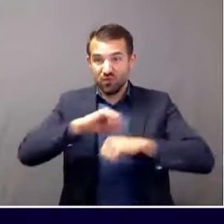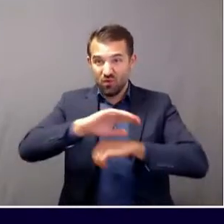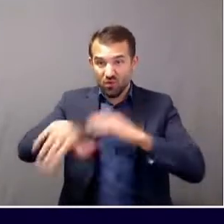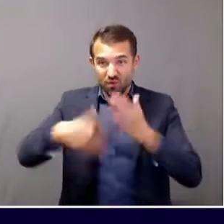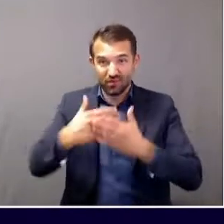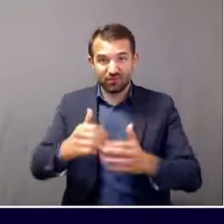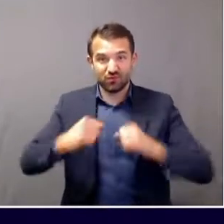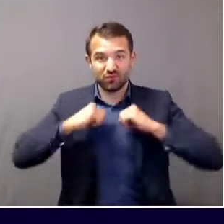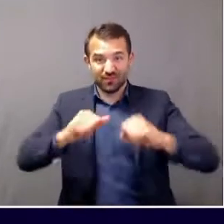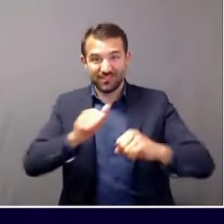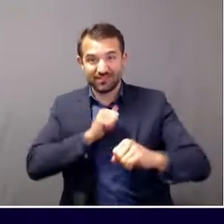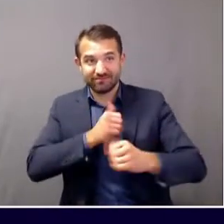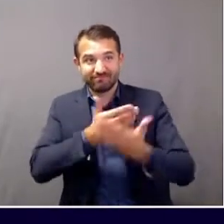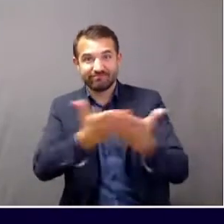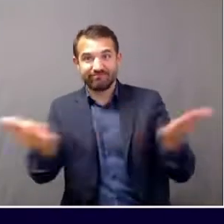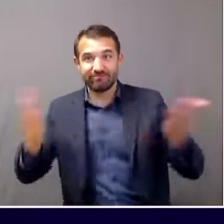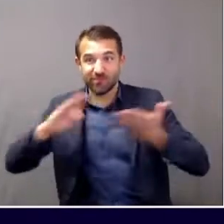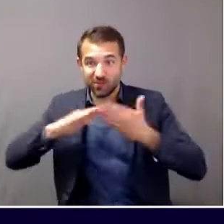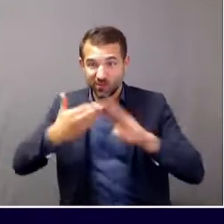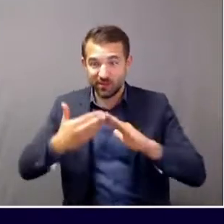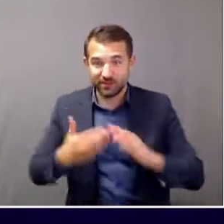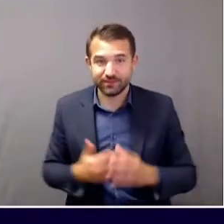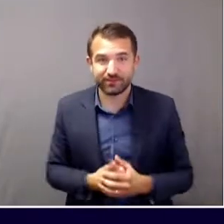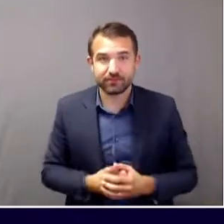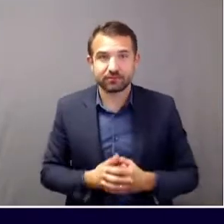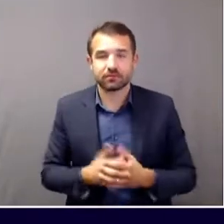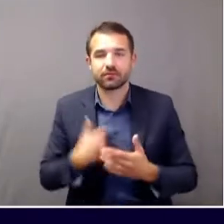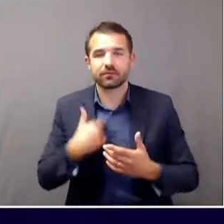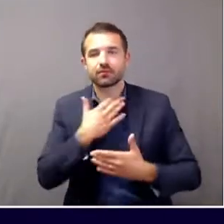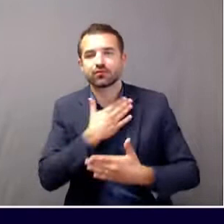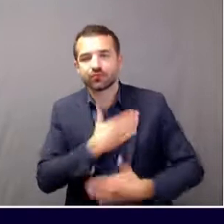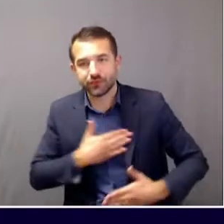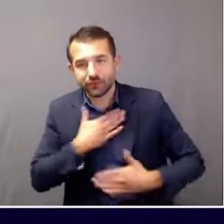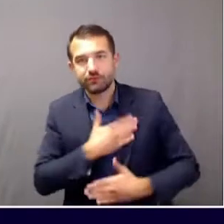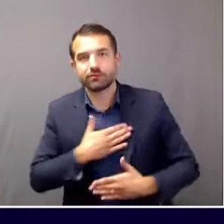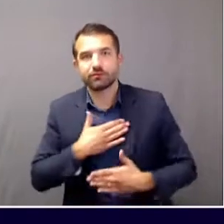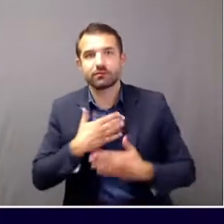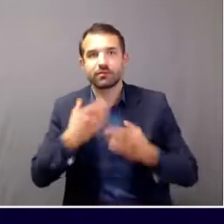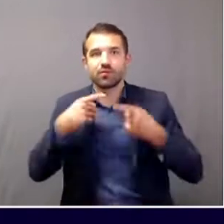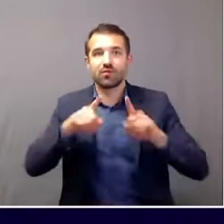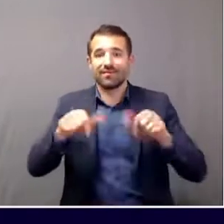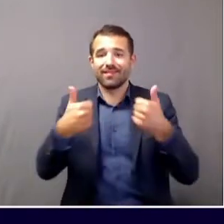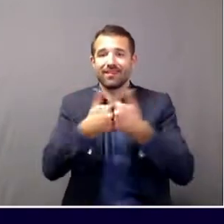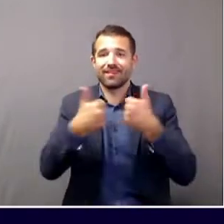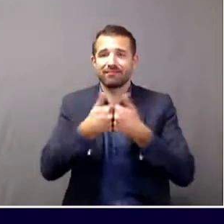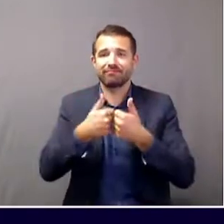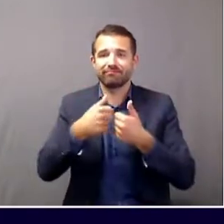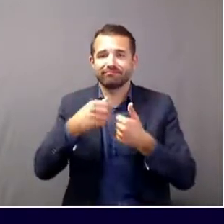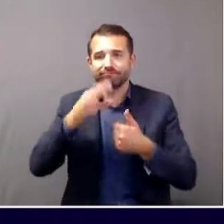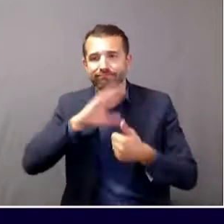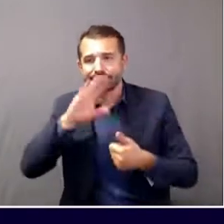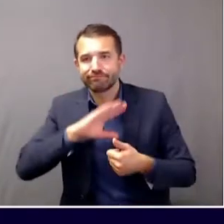loved ones and our communities